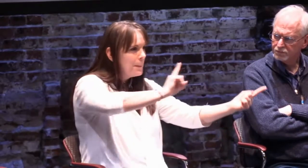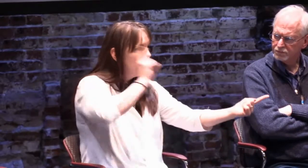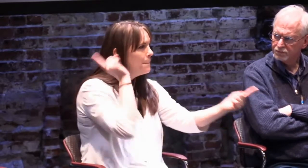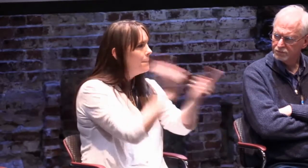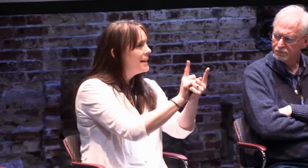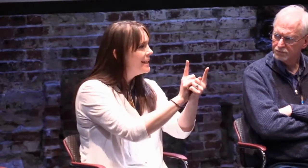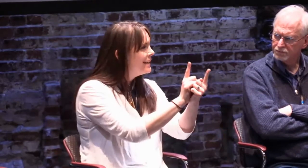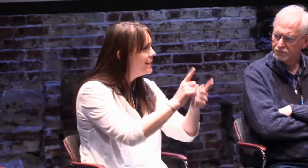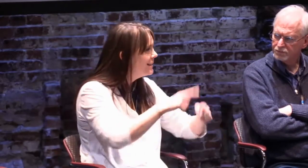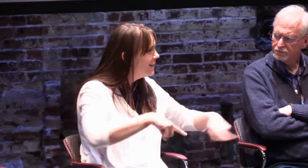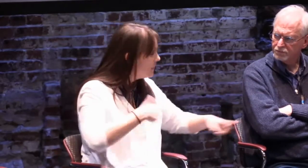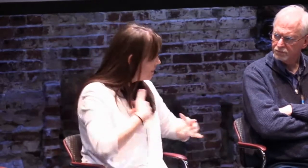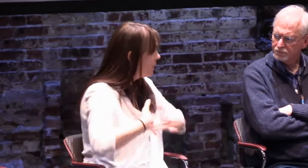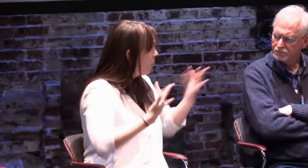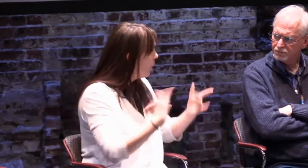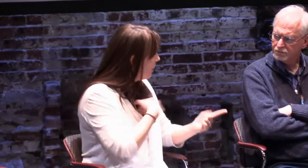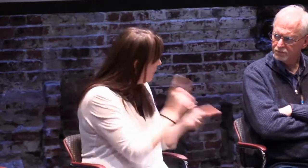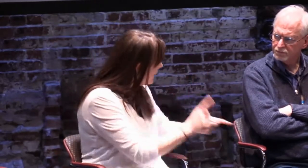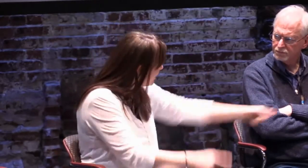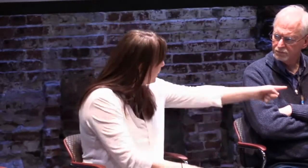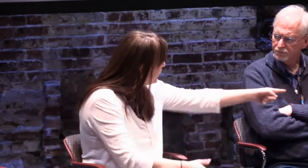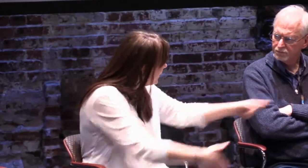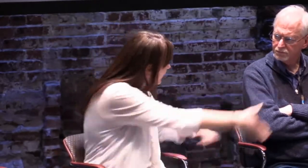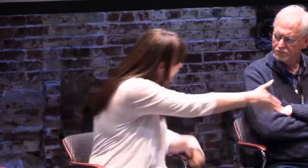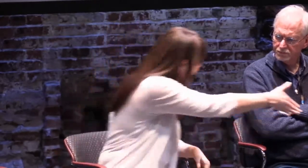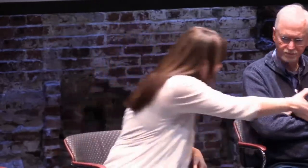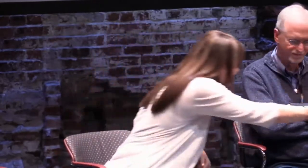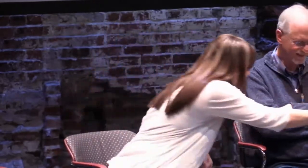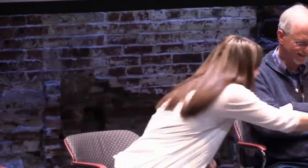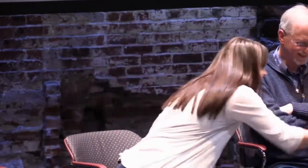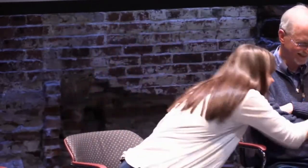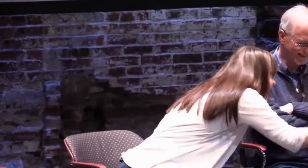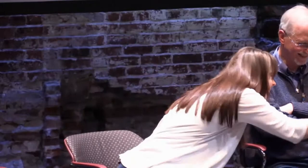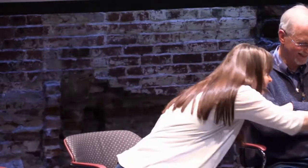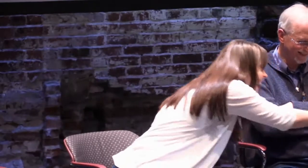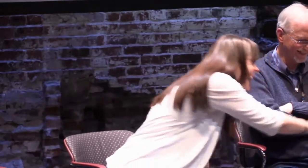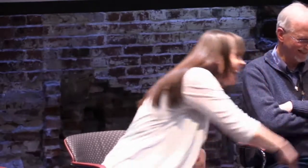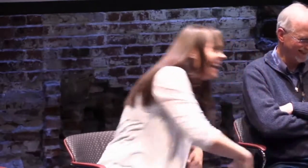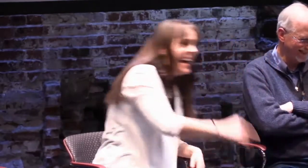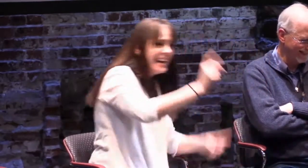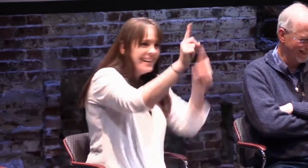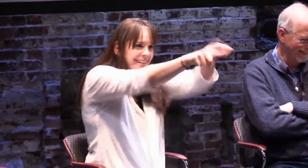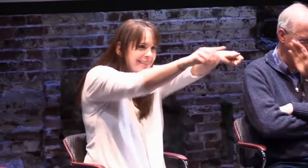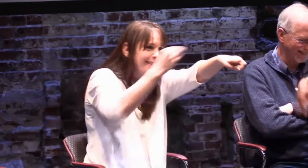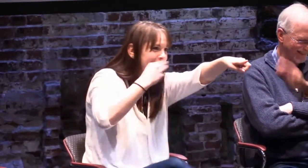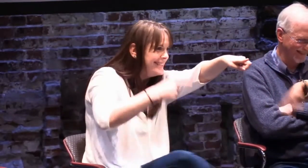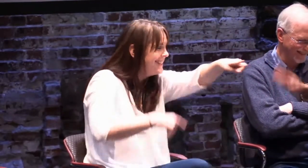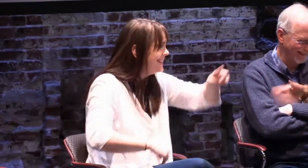but I don't wanna put that book down and just let it collect dust. I'm actually meeting people in the book. We're both in the book,